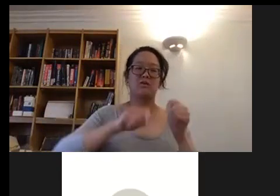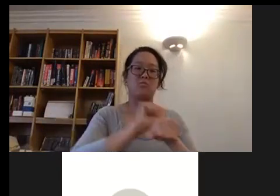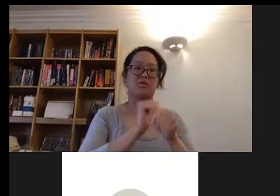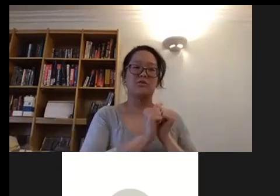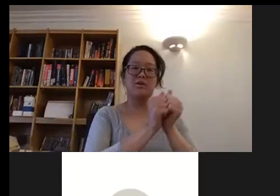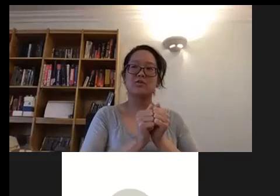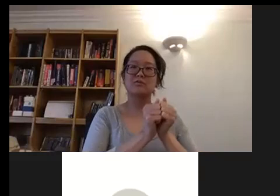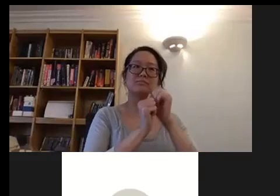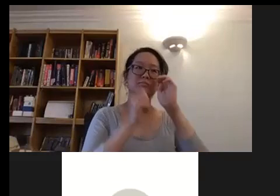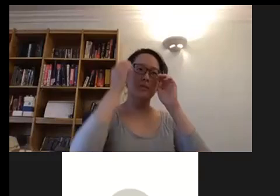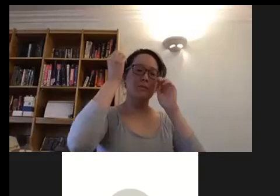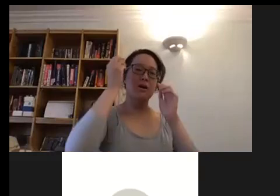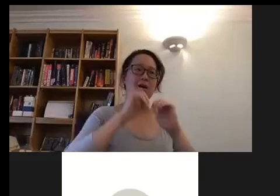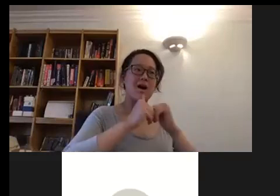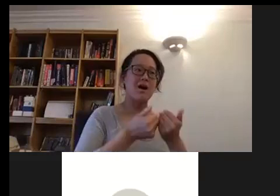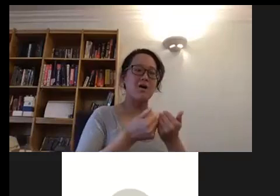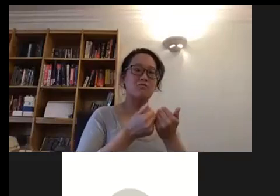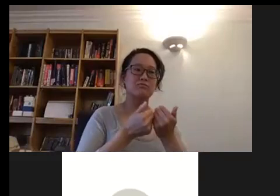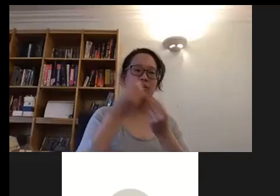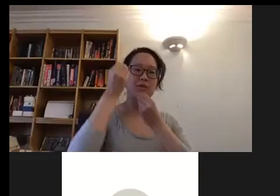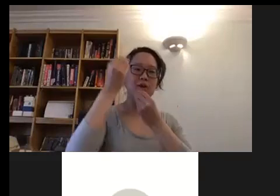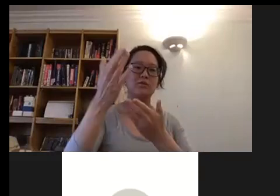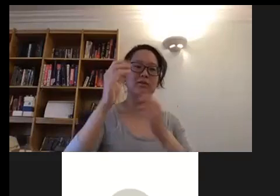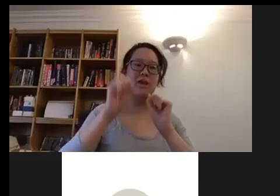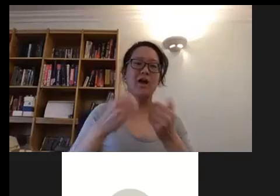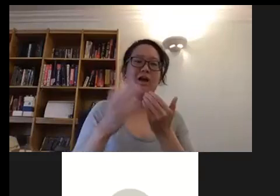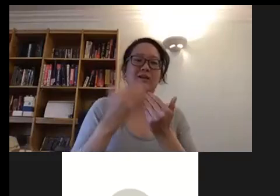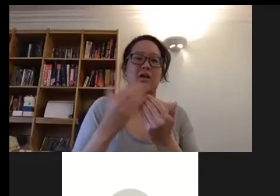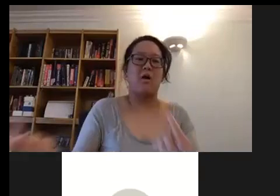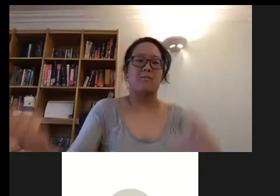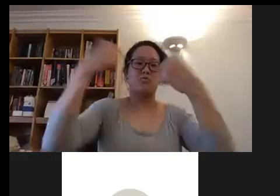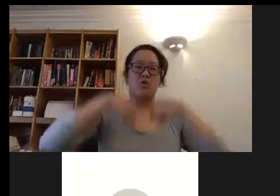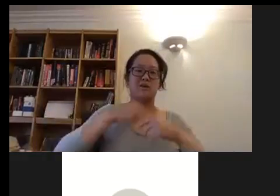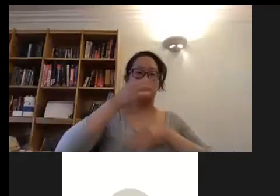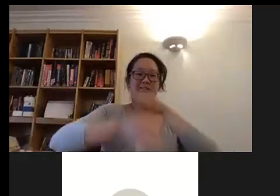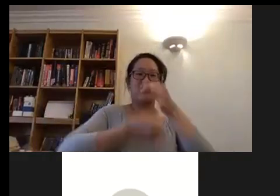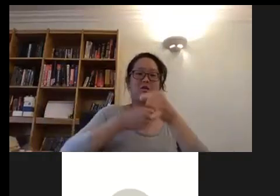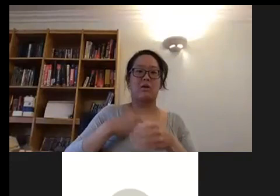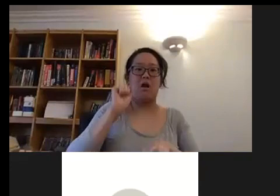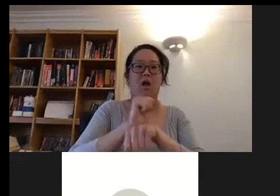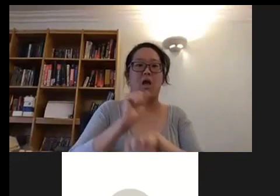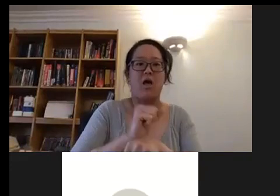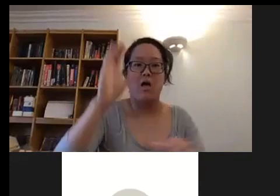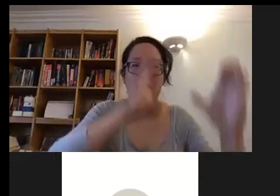So we need to work together and figure out how information can be more easily accessed